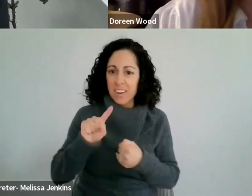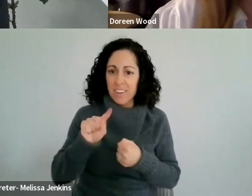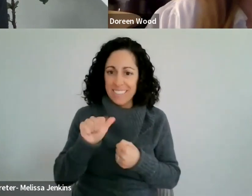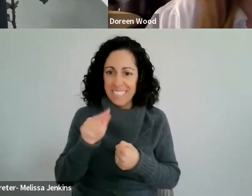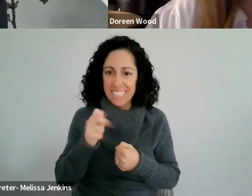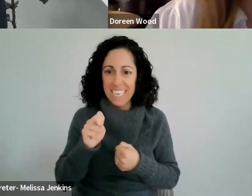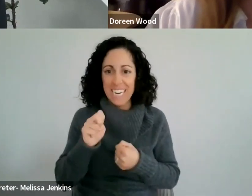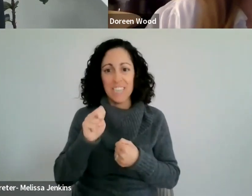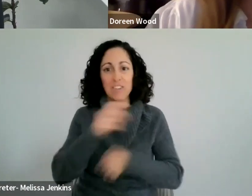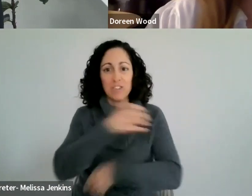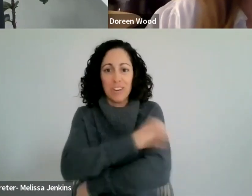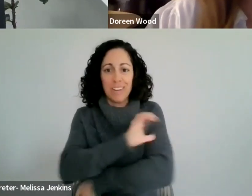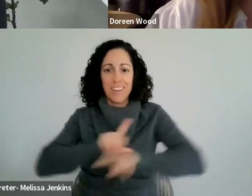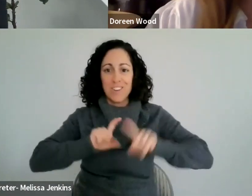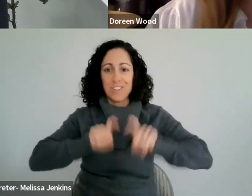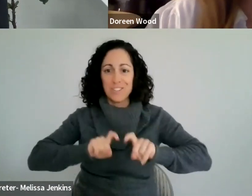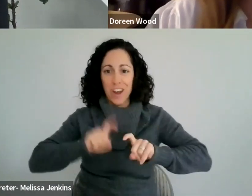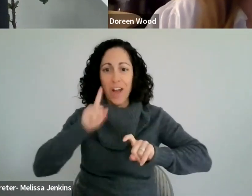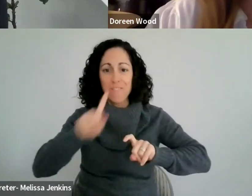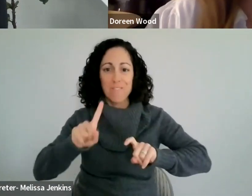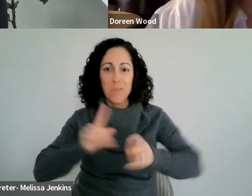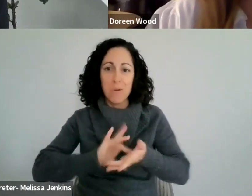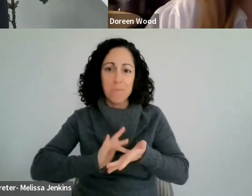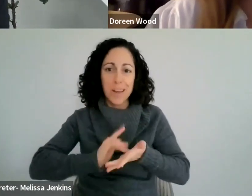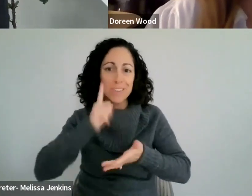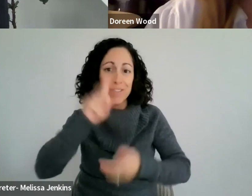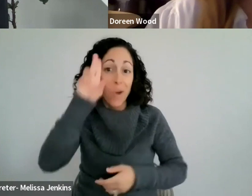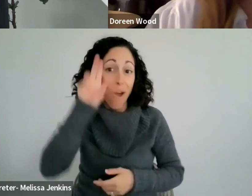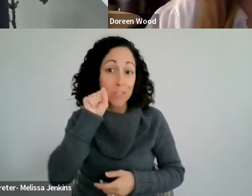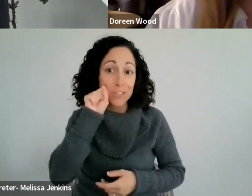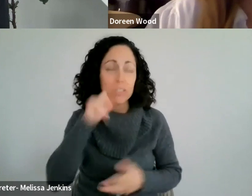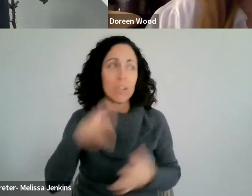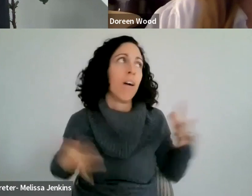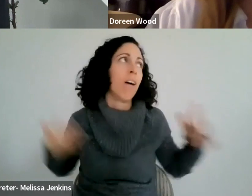This is a milestone worthy of being acknowledged and celebrated.